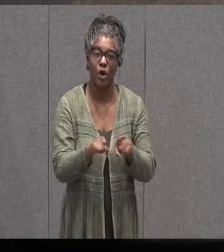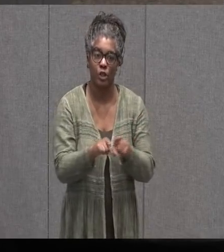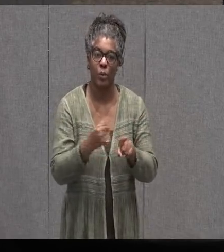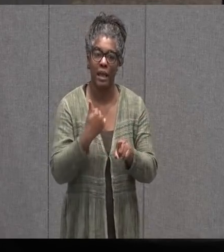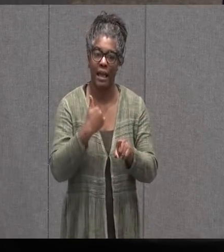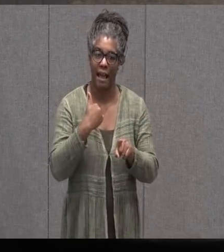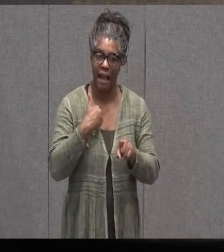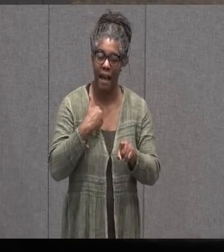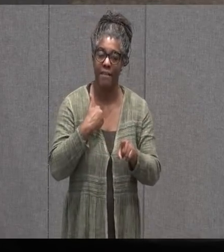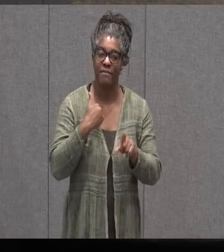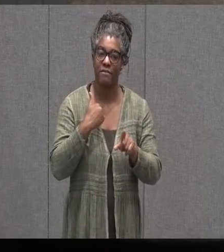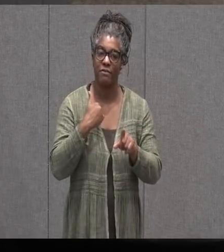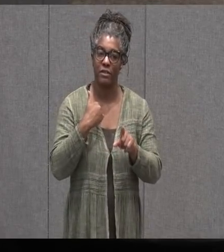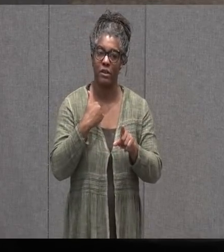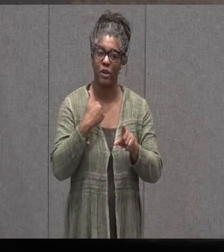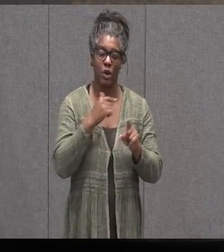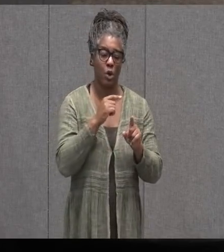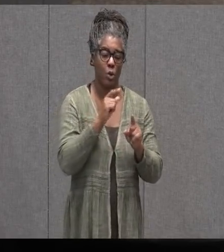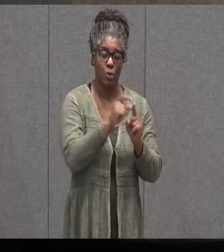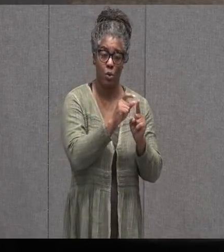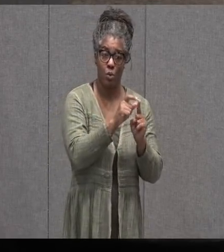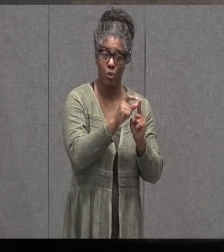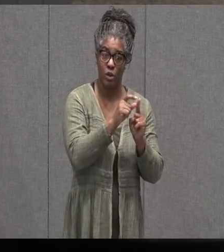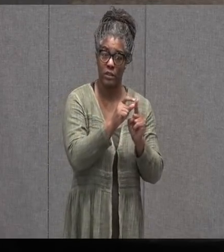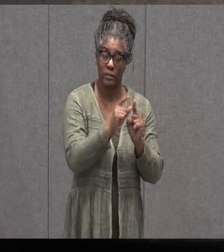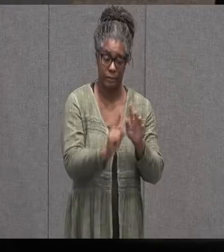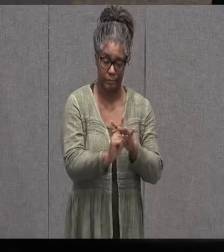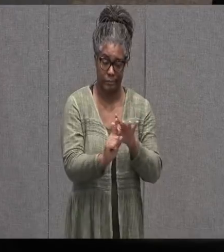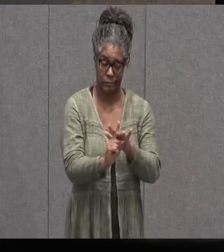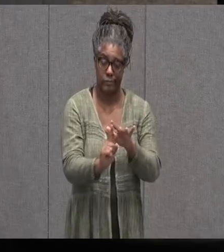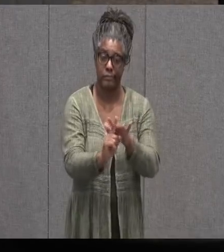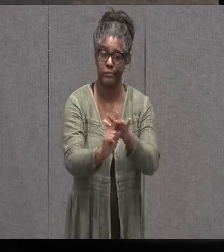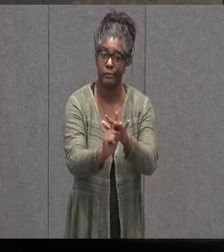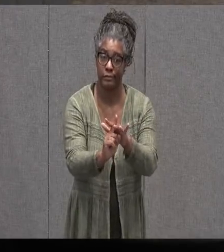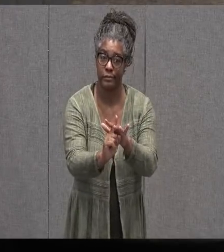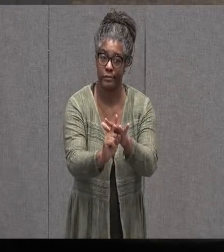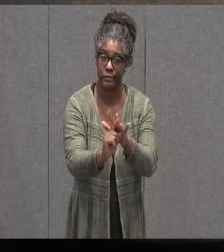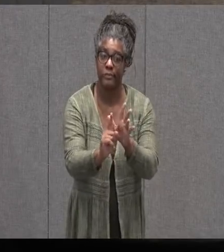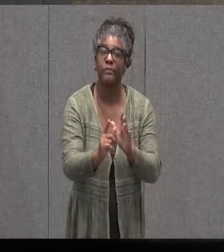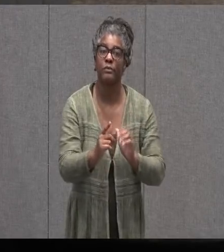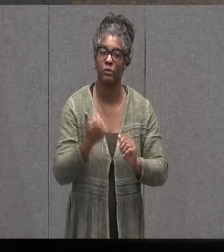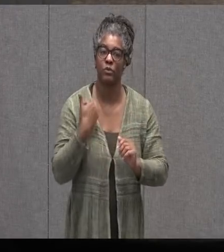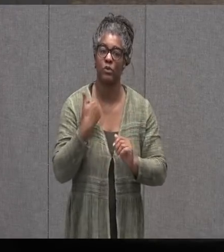from the story for fluency. We will practice reading questions.